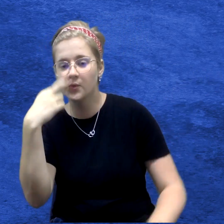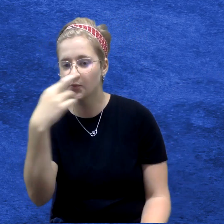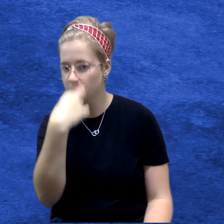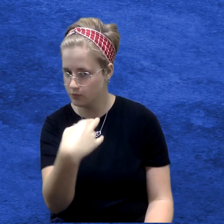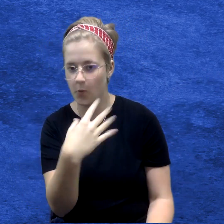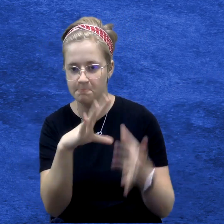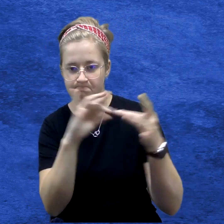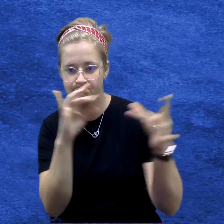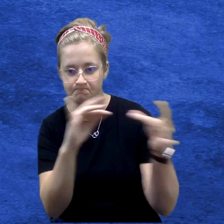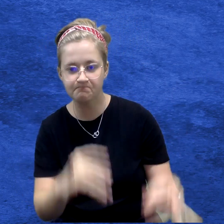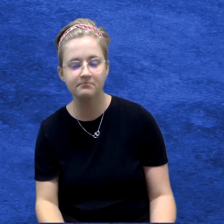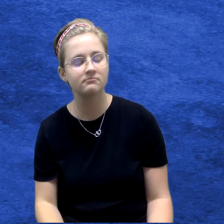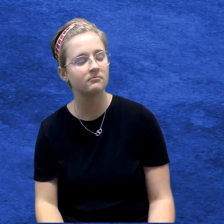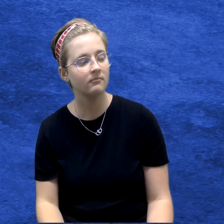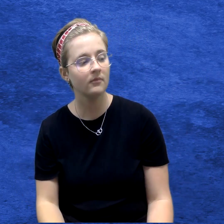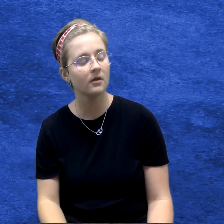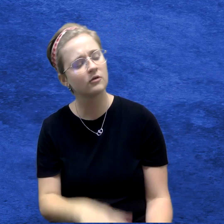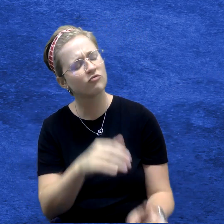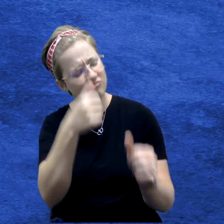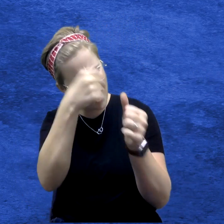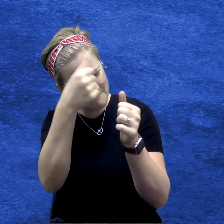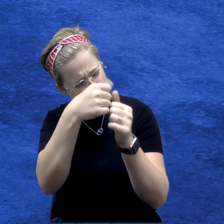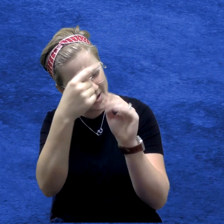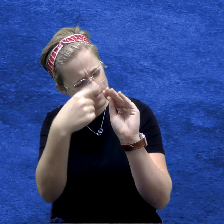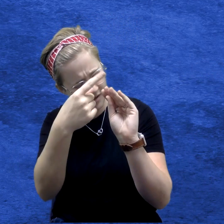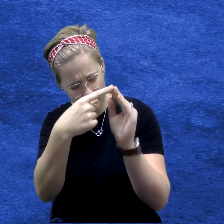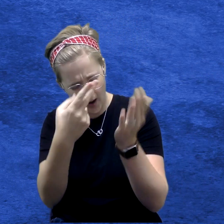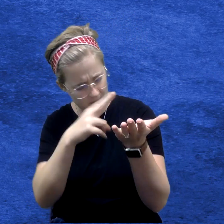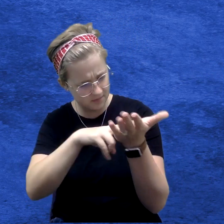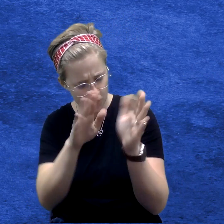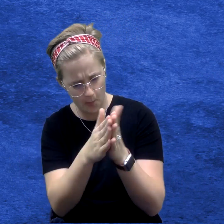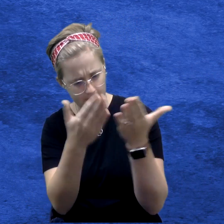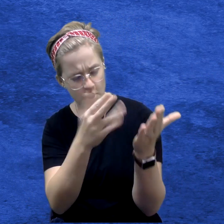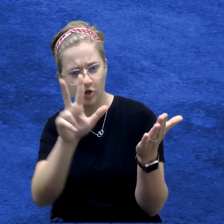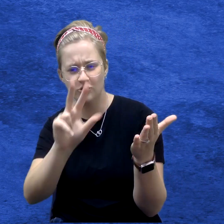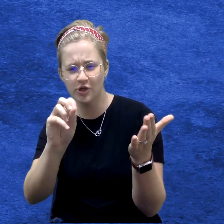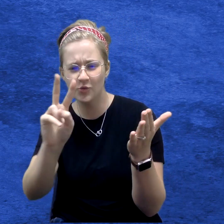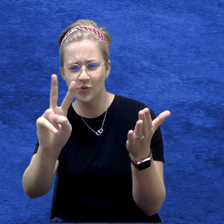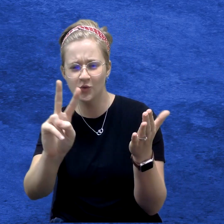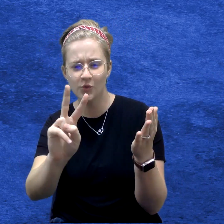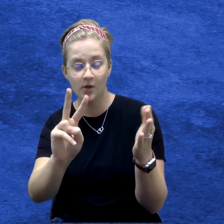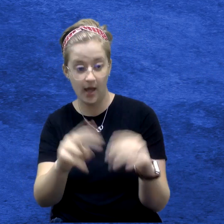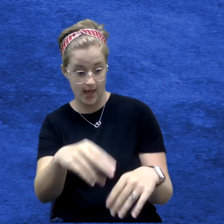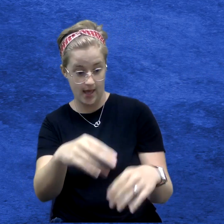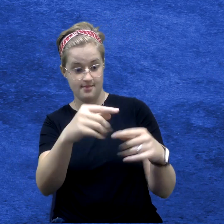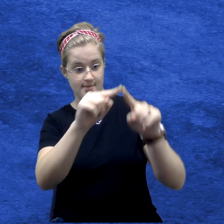She reminded Mavis about the smudged signature for Room 302 and the Do Not Disturb sign on the door.